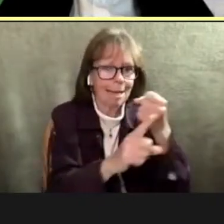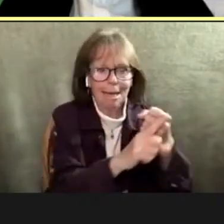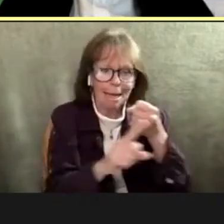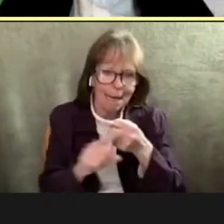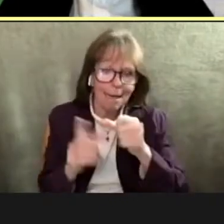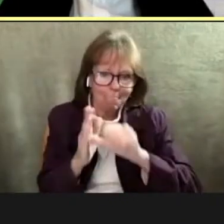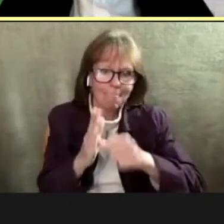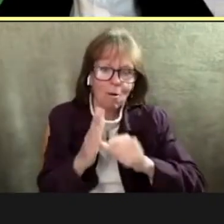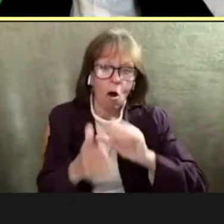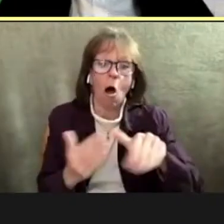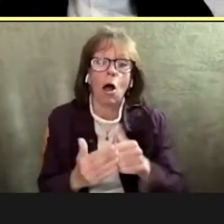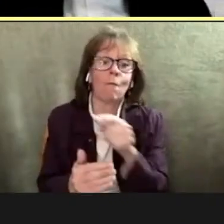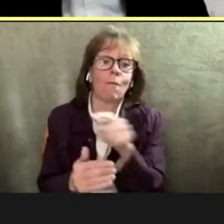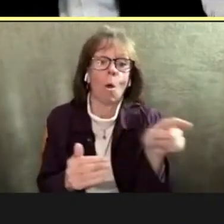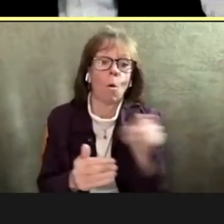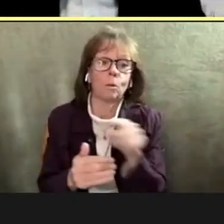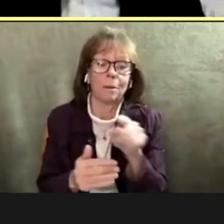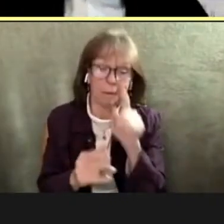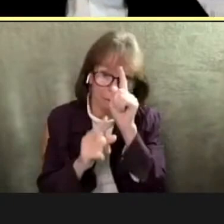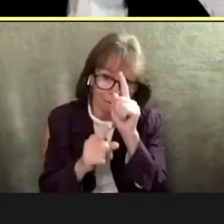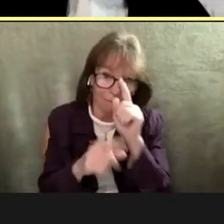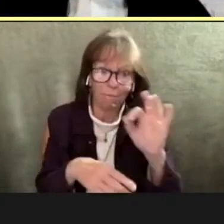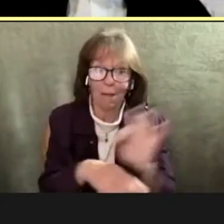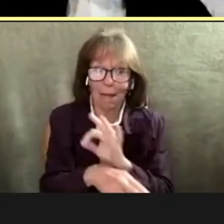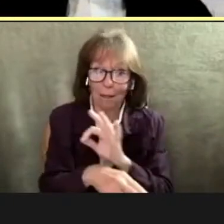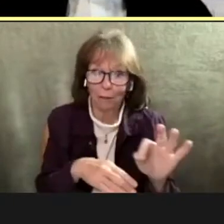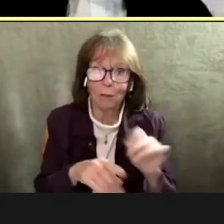But I wanna highlight in these welcoming remarks